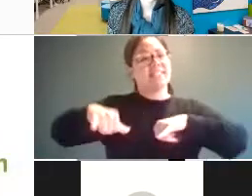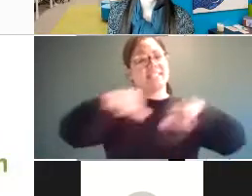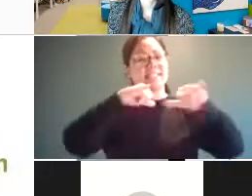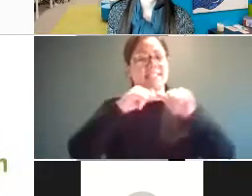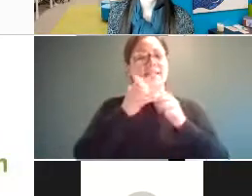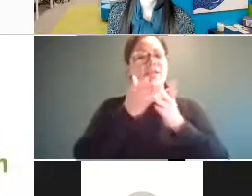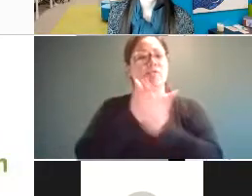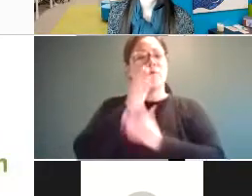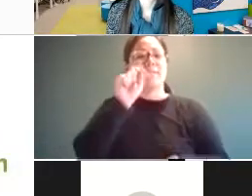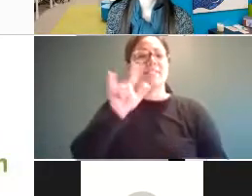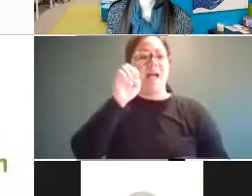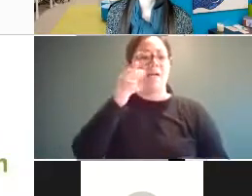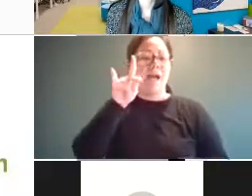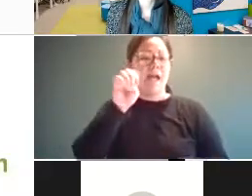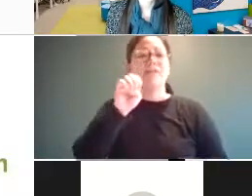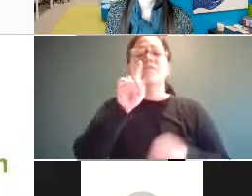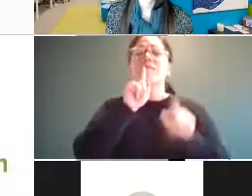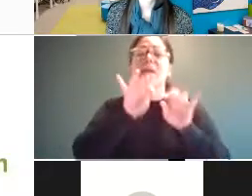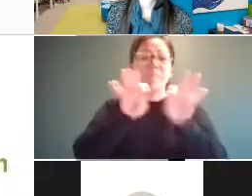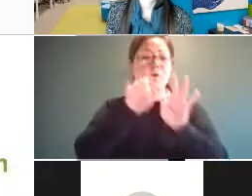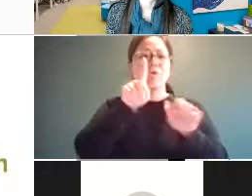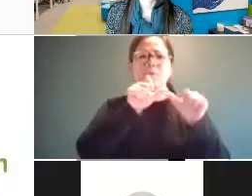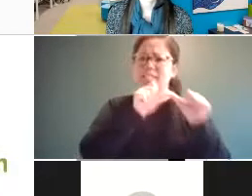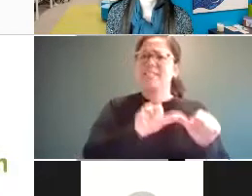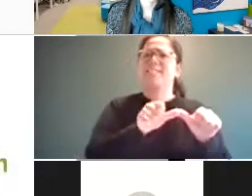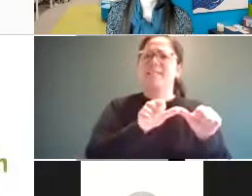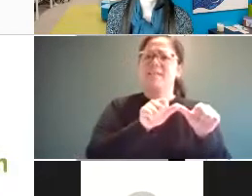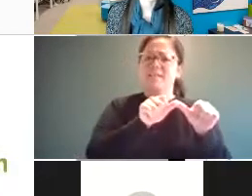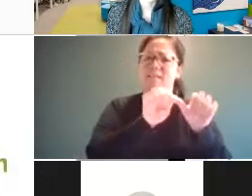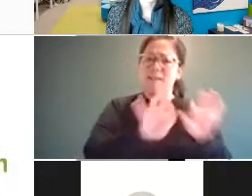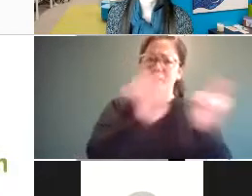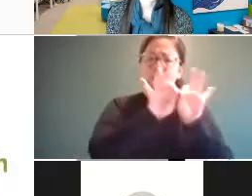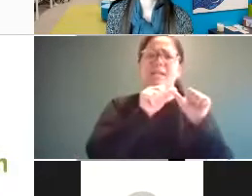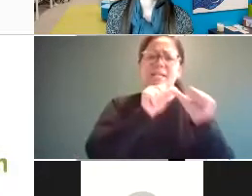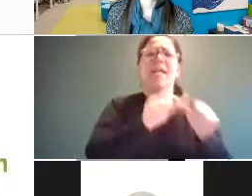Certainly be consistent. Be consistent in how you apply your formatting